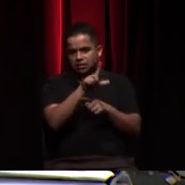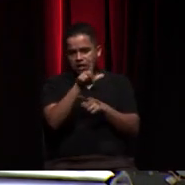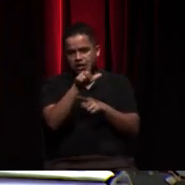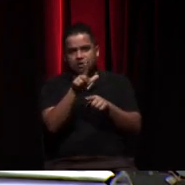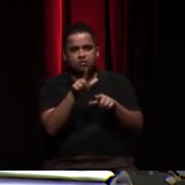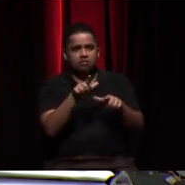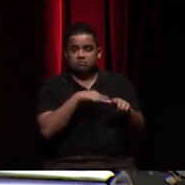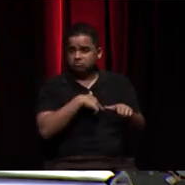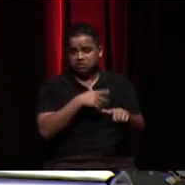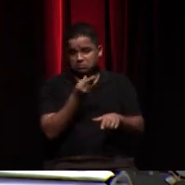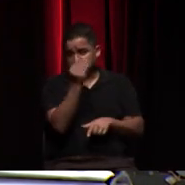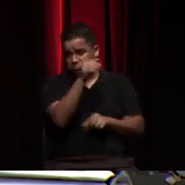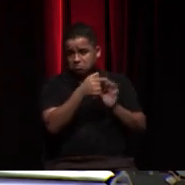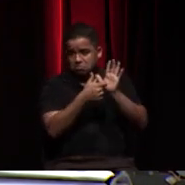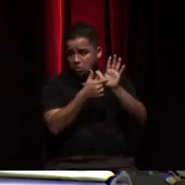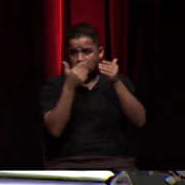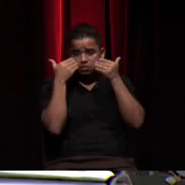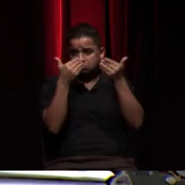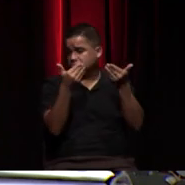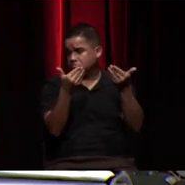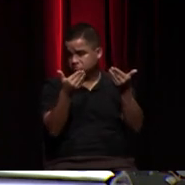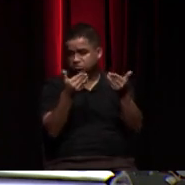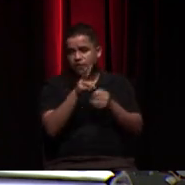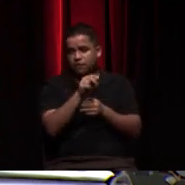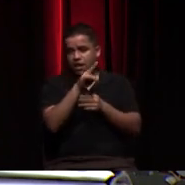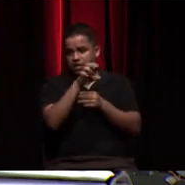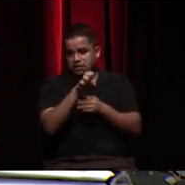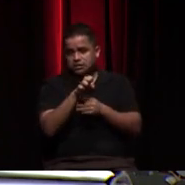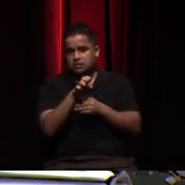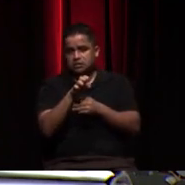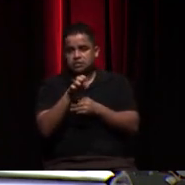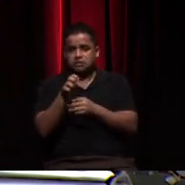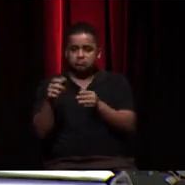it’s there all the time: “Vice plus Intel, Creators.”